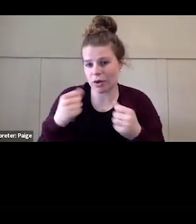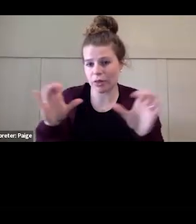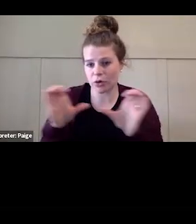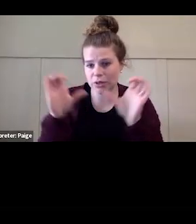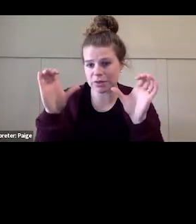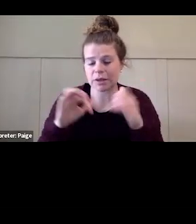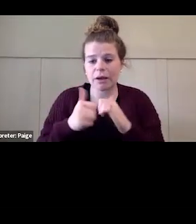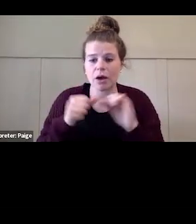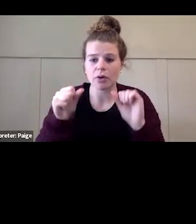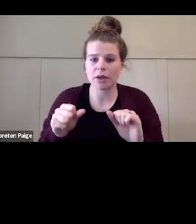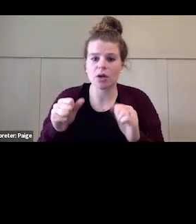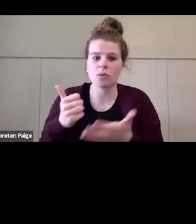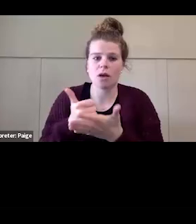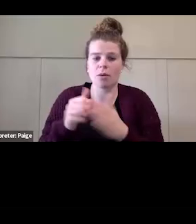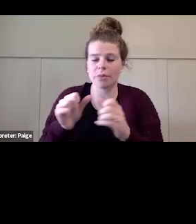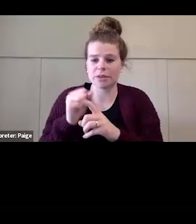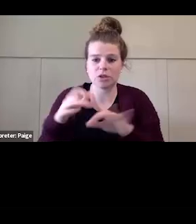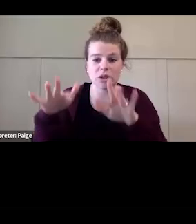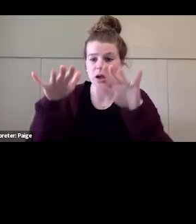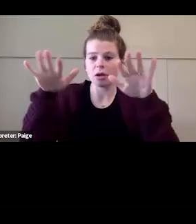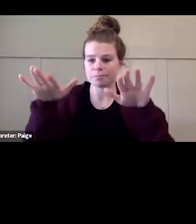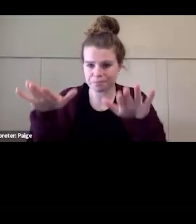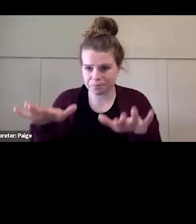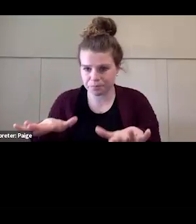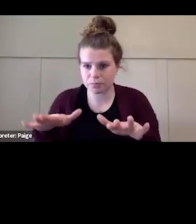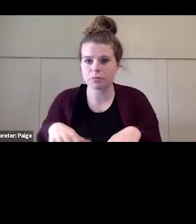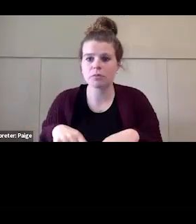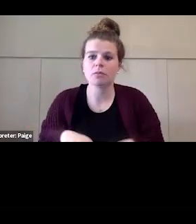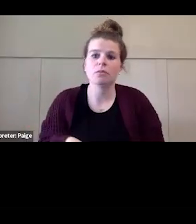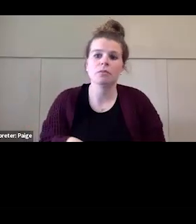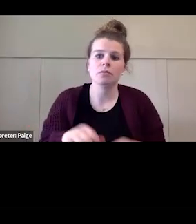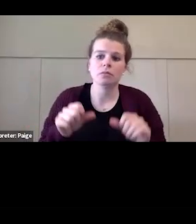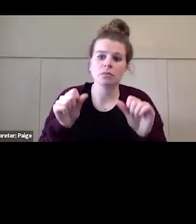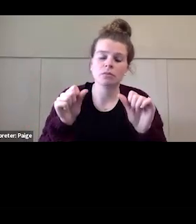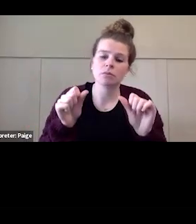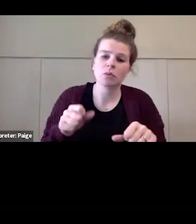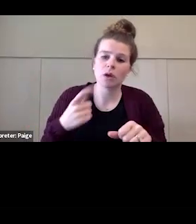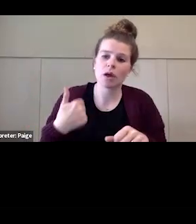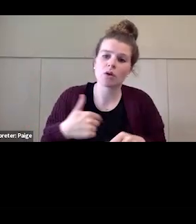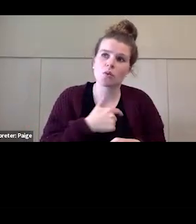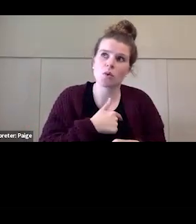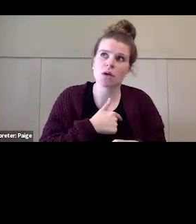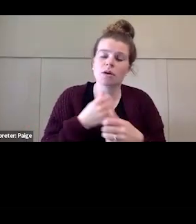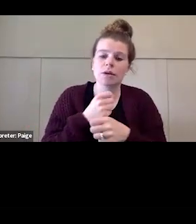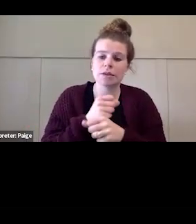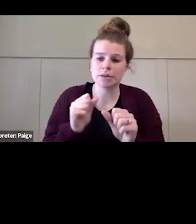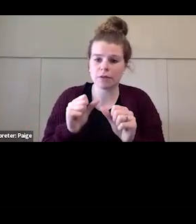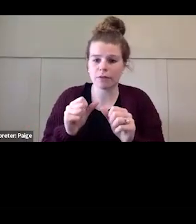how can we deescalate the situation in the moment? Can we safety plan with that person enough to remain in the community